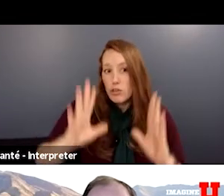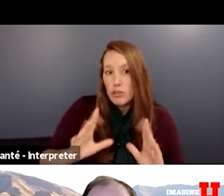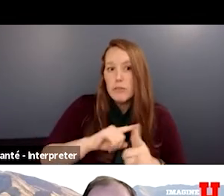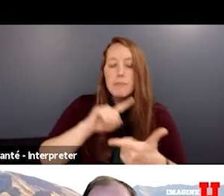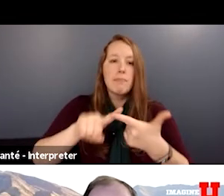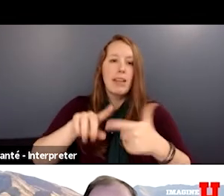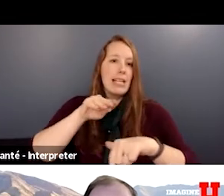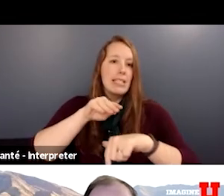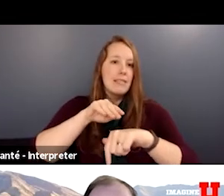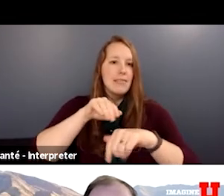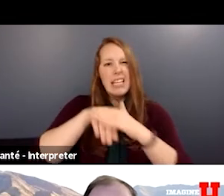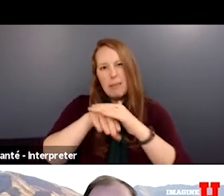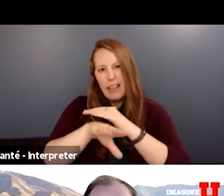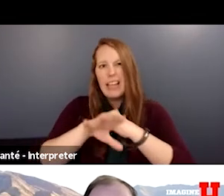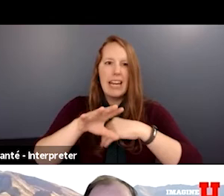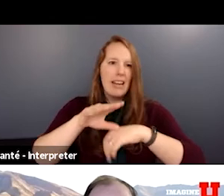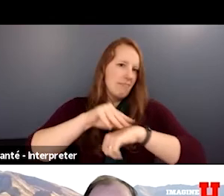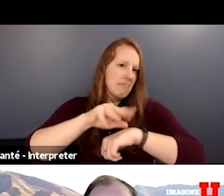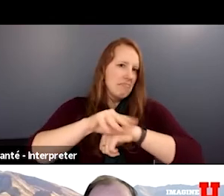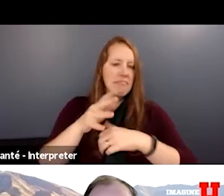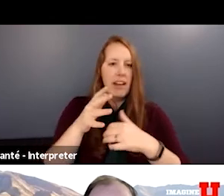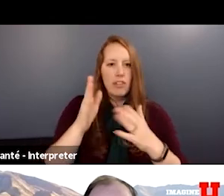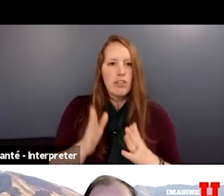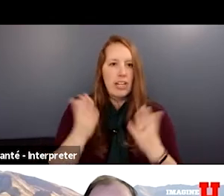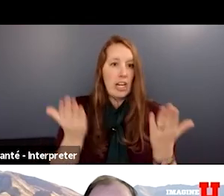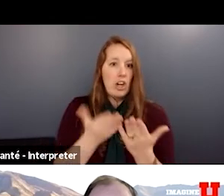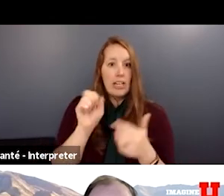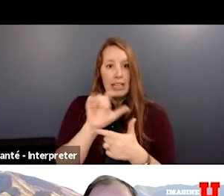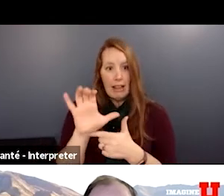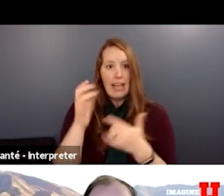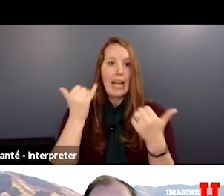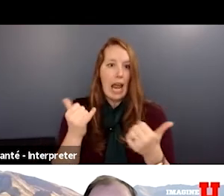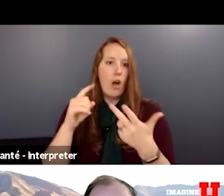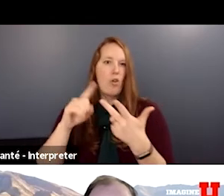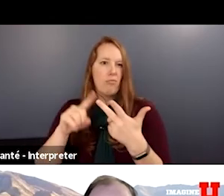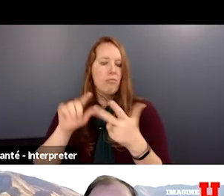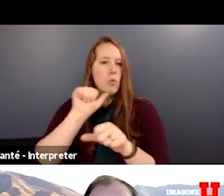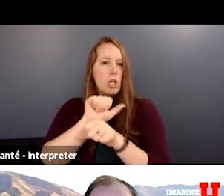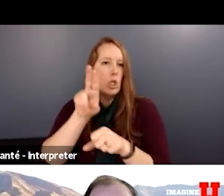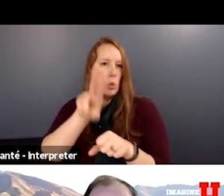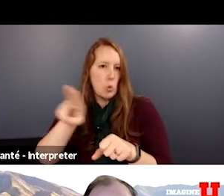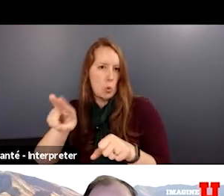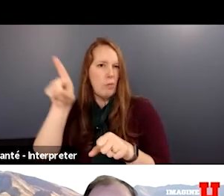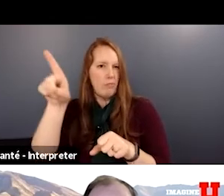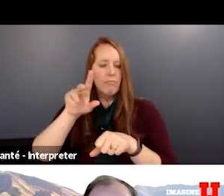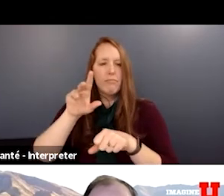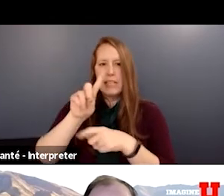and is now the disability advisor at the University of Utah. James has two bachelor's degrees from the University of Utah,